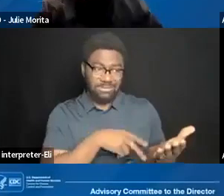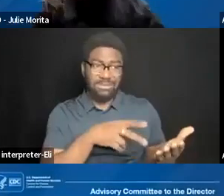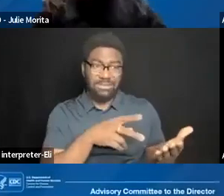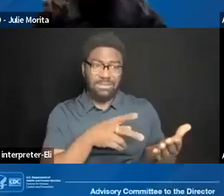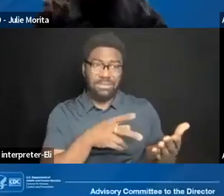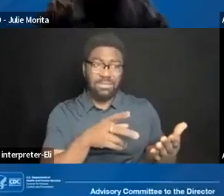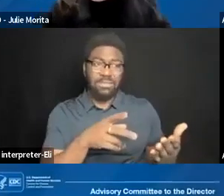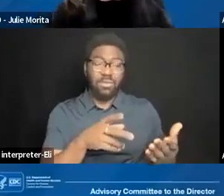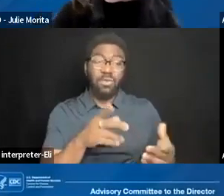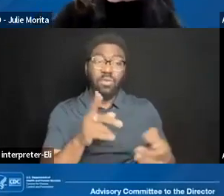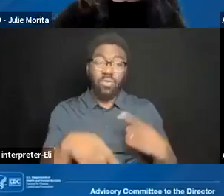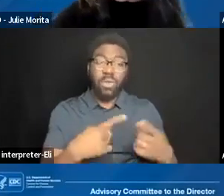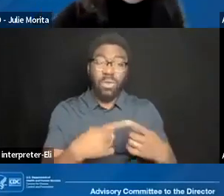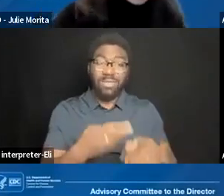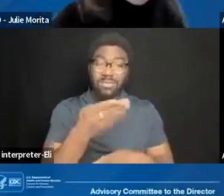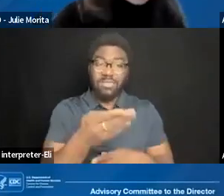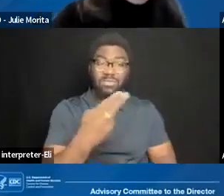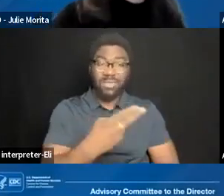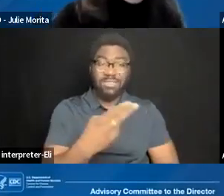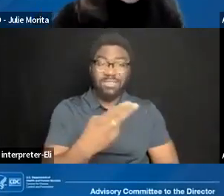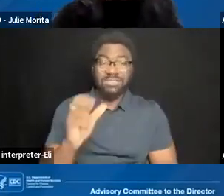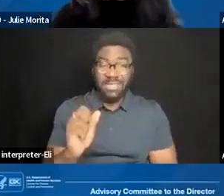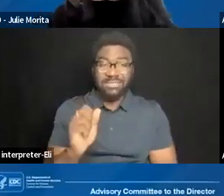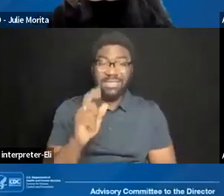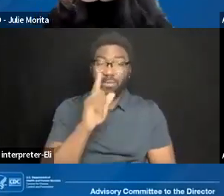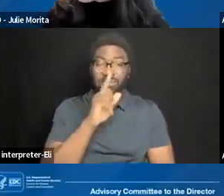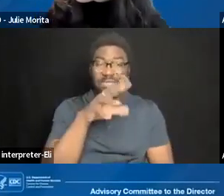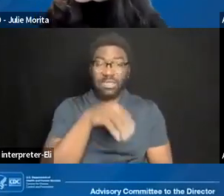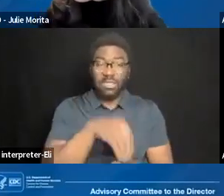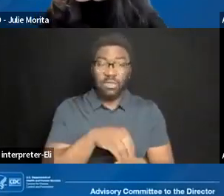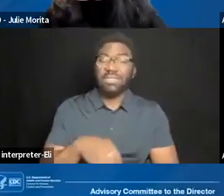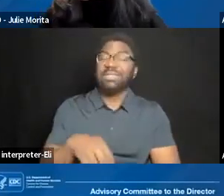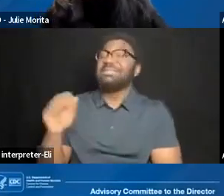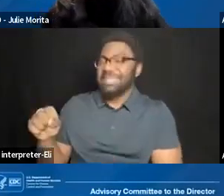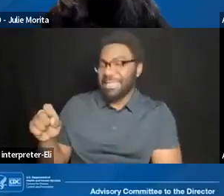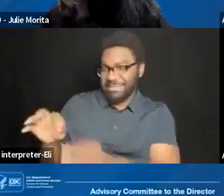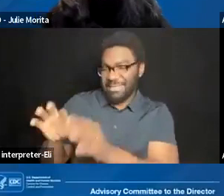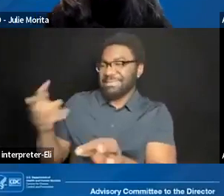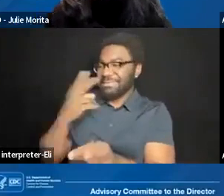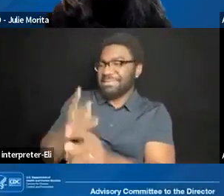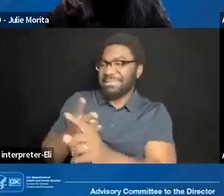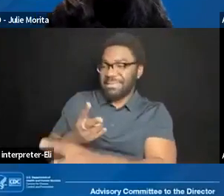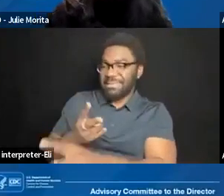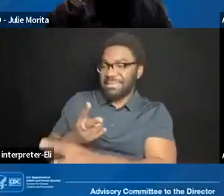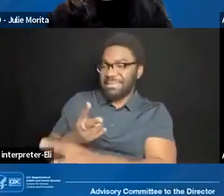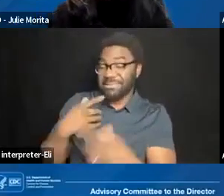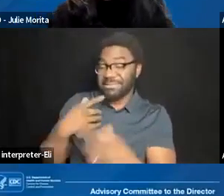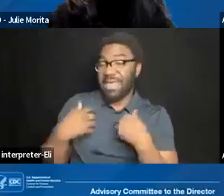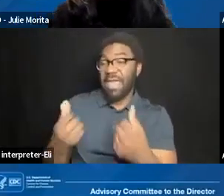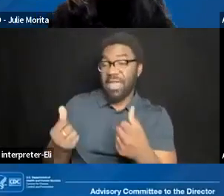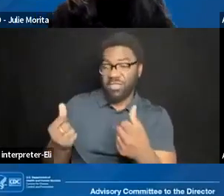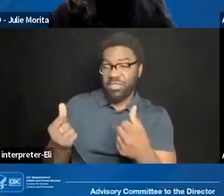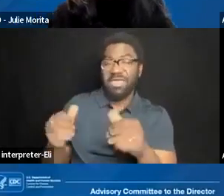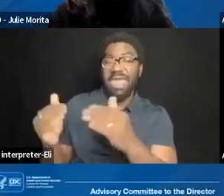Yeah, I have the language here in front of me. It says health equity considerations, such as disaggregation of data by core sociodemographic characteristics,